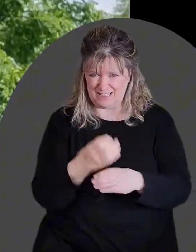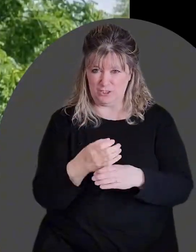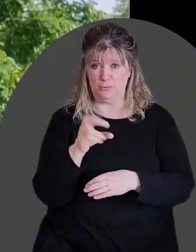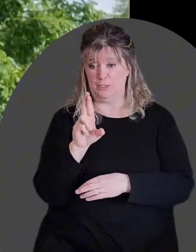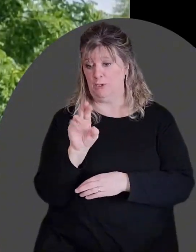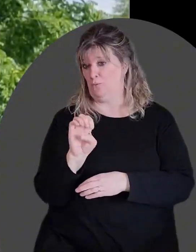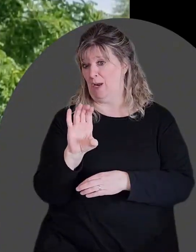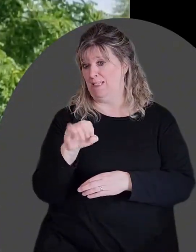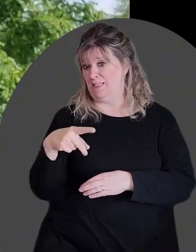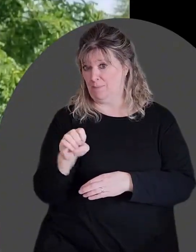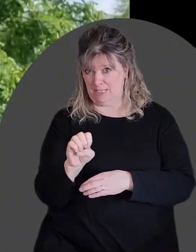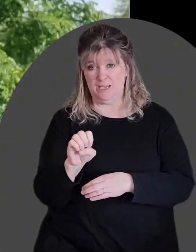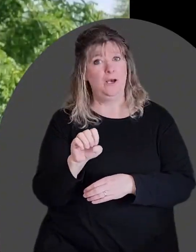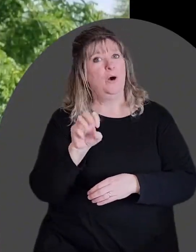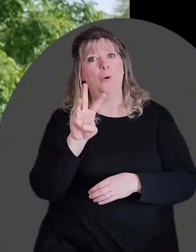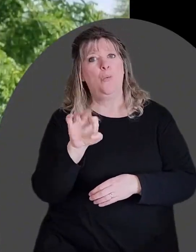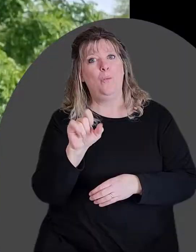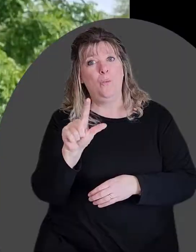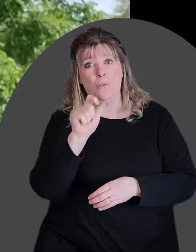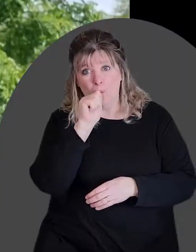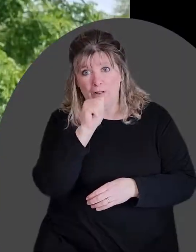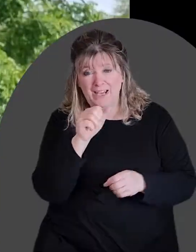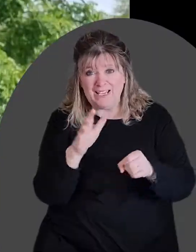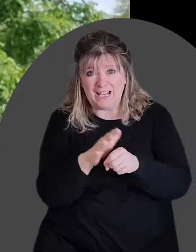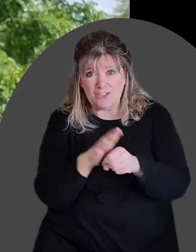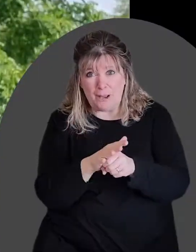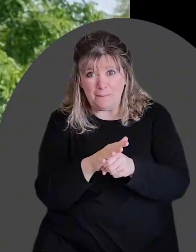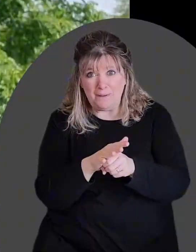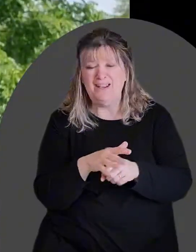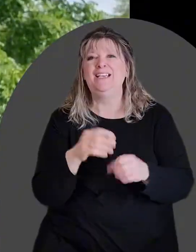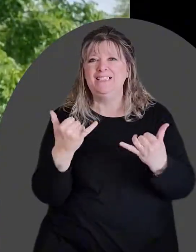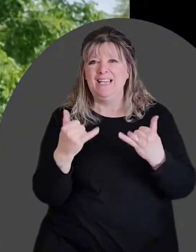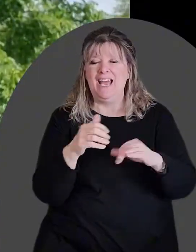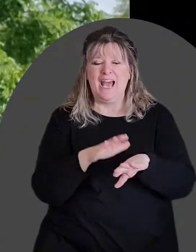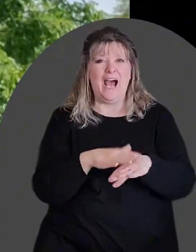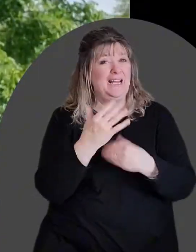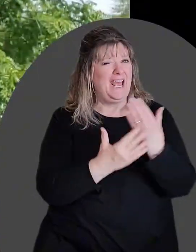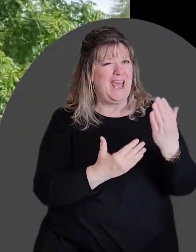recipe of walnut ketchup today on Hands Into History!